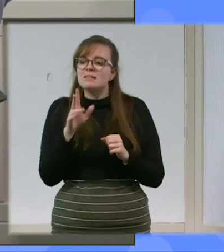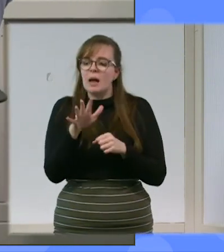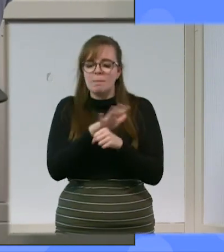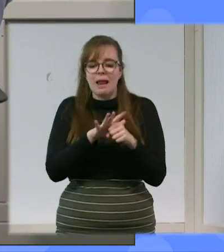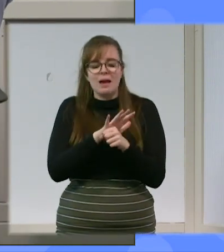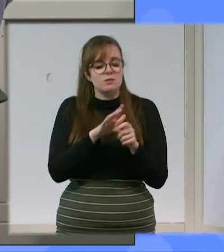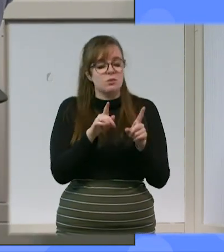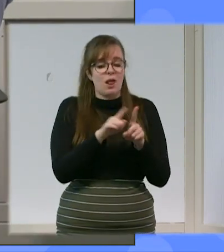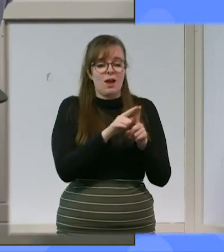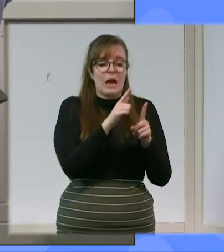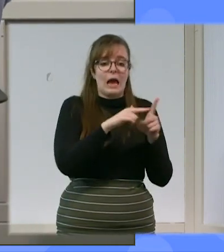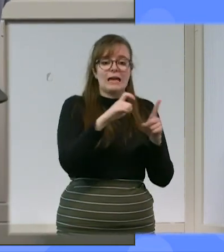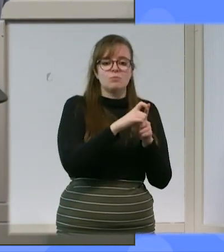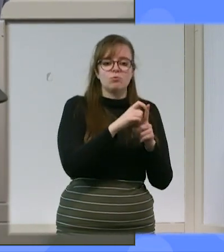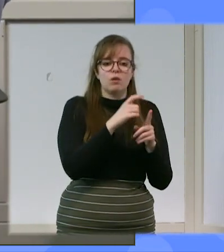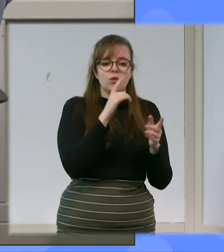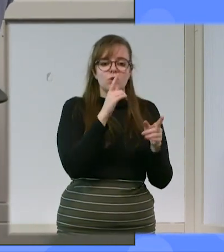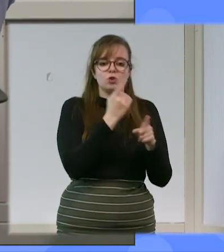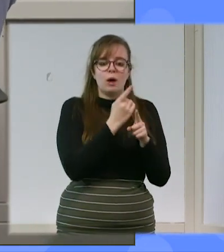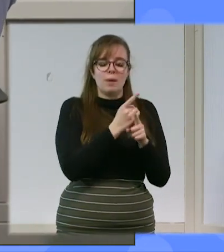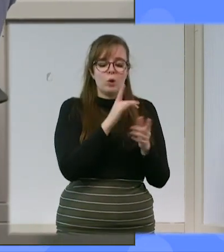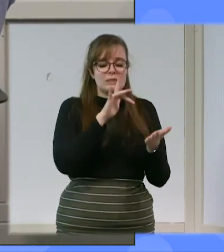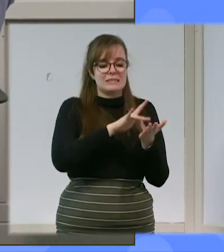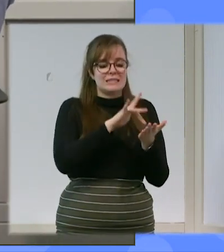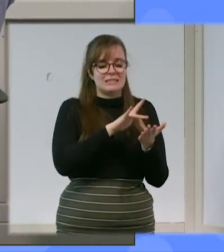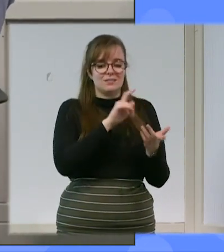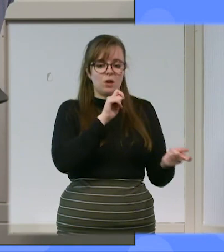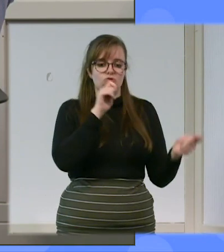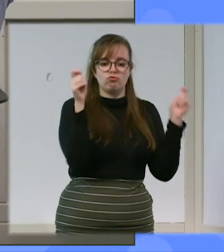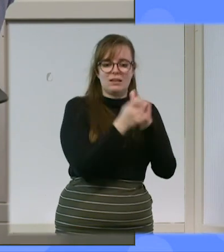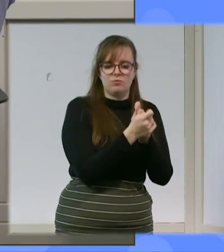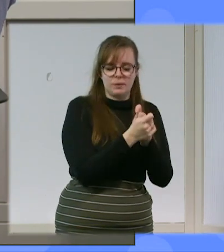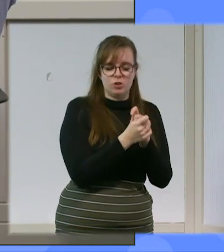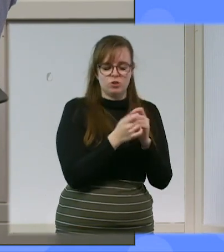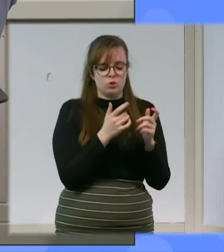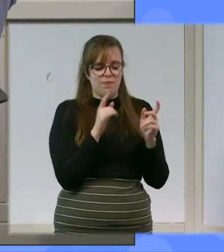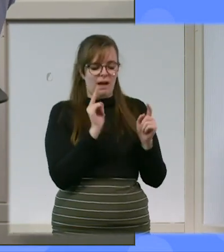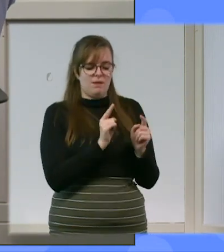Edinburgh they're talking about a city centre transformation which is about saying how do you create a city that is